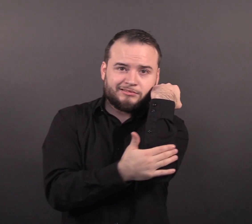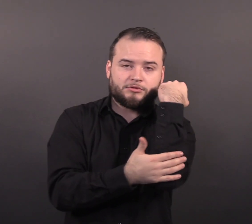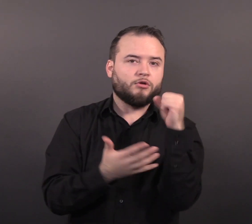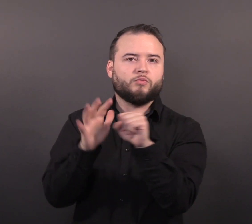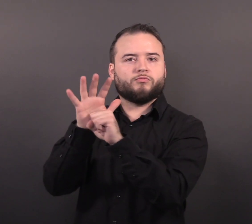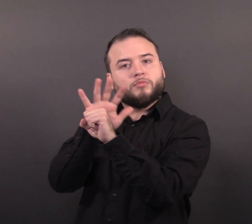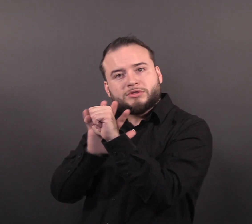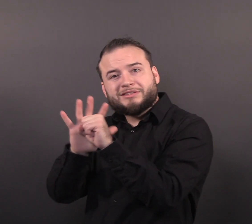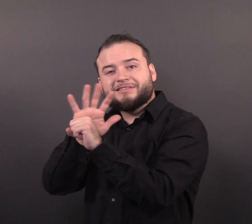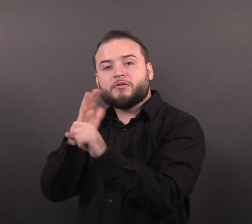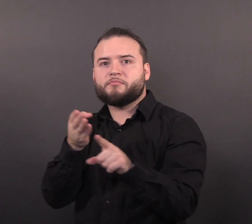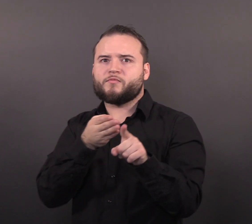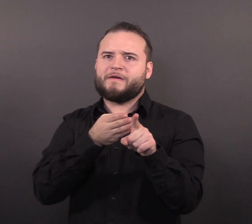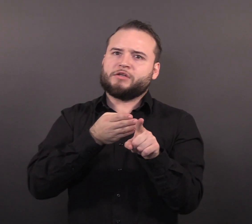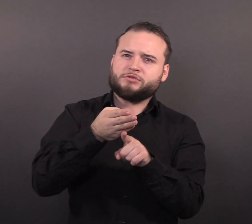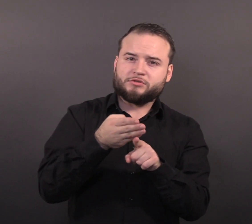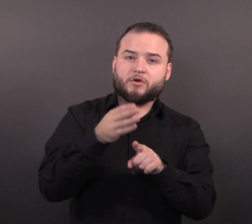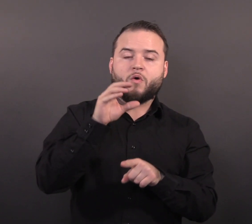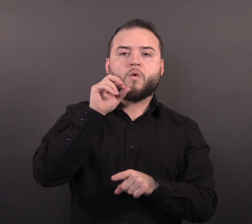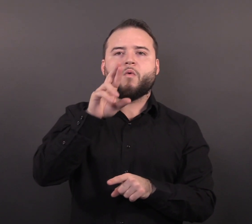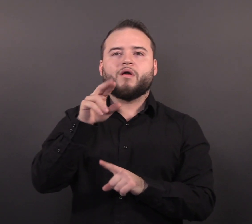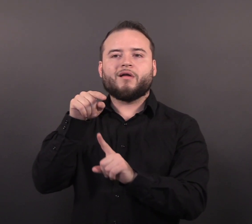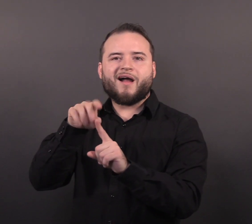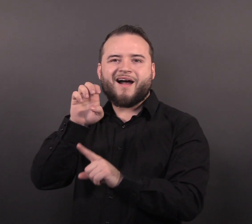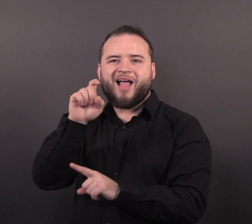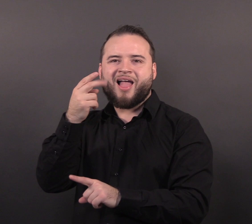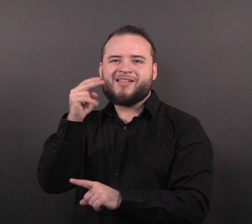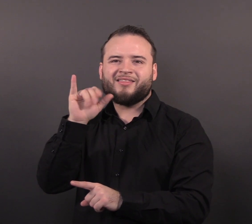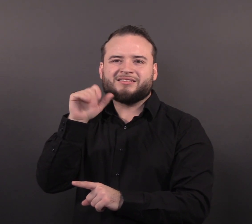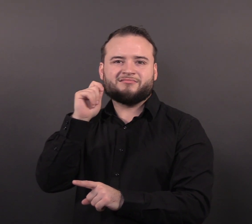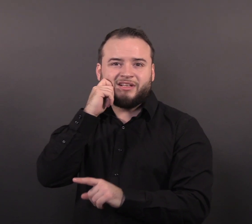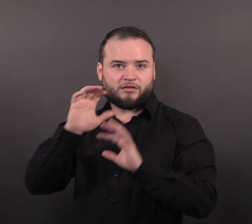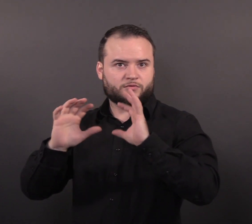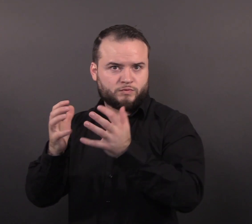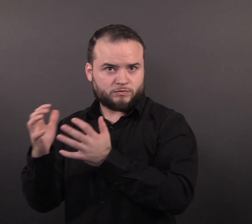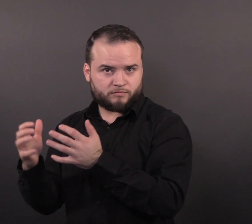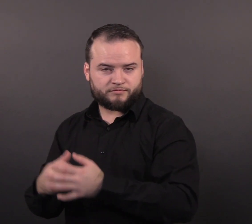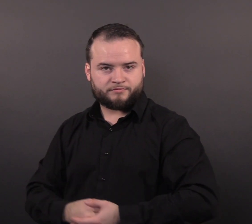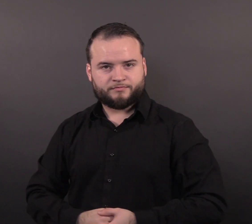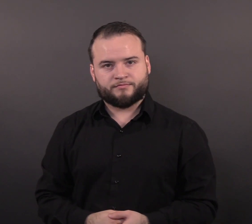regional, professional or ethnic groups. •